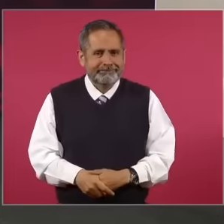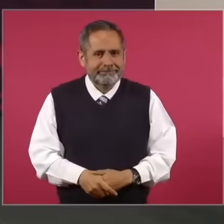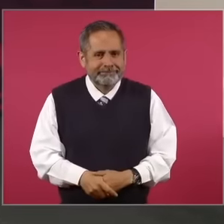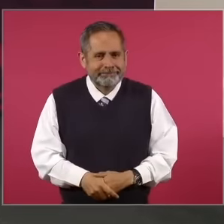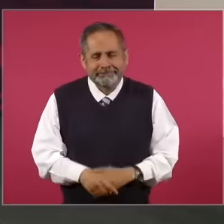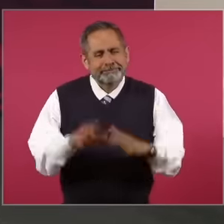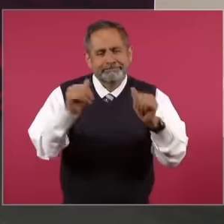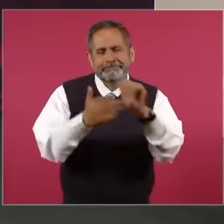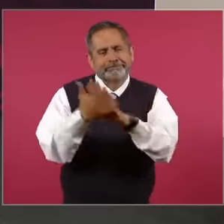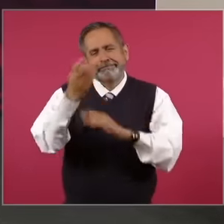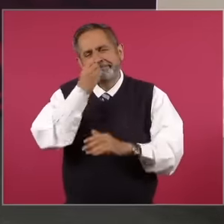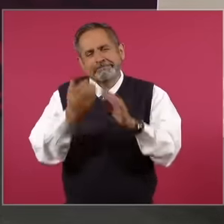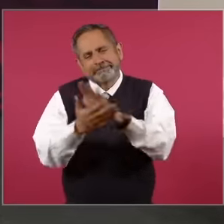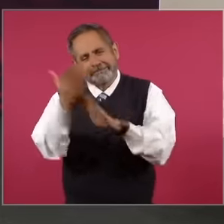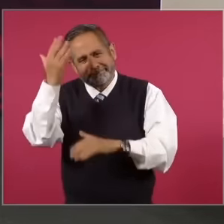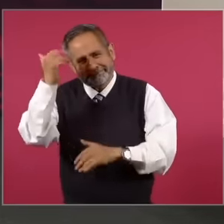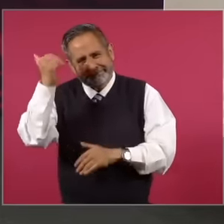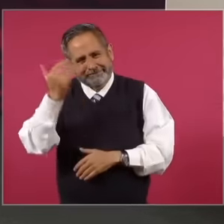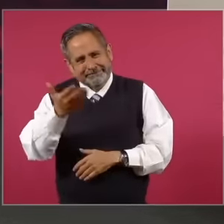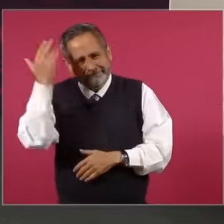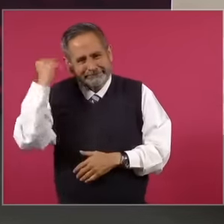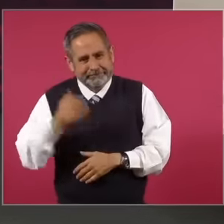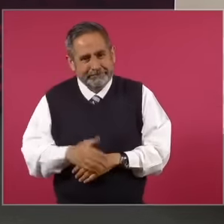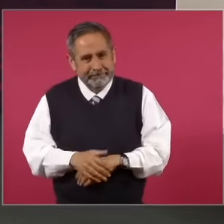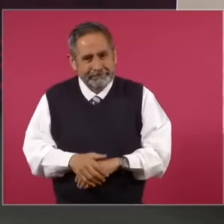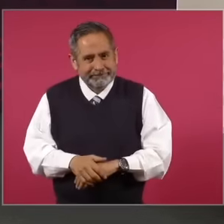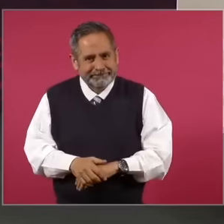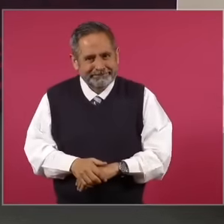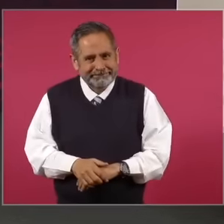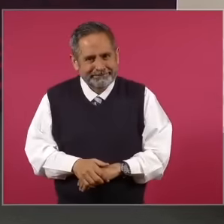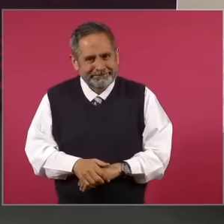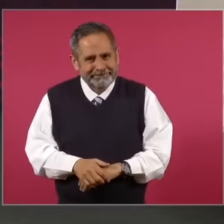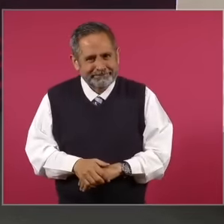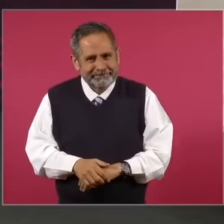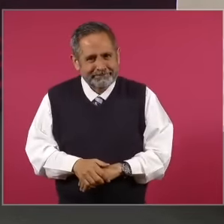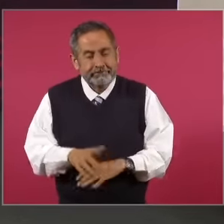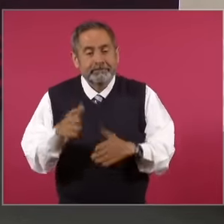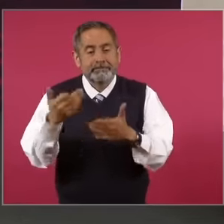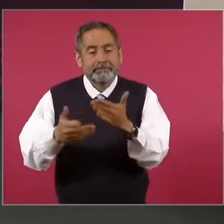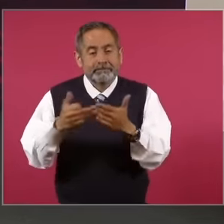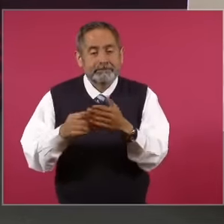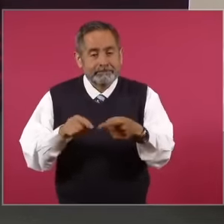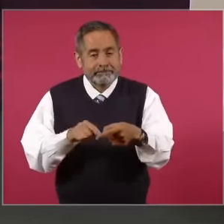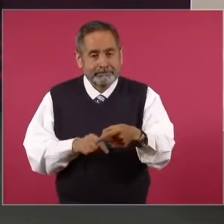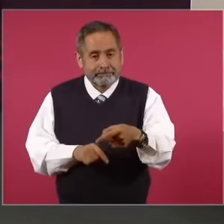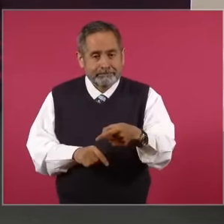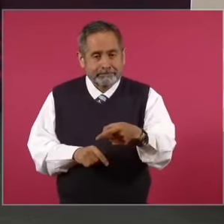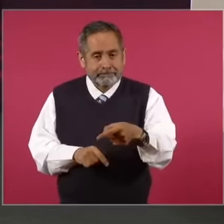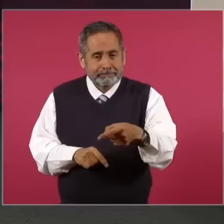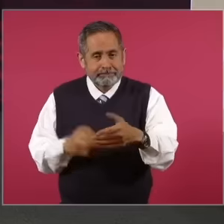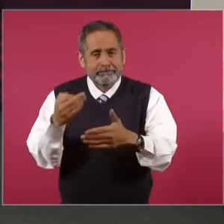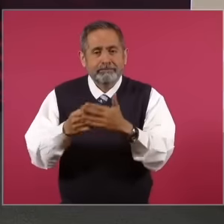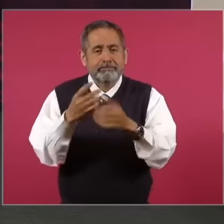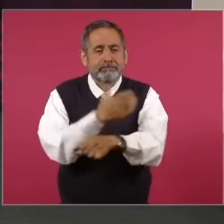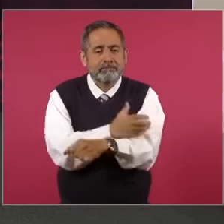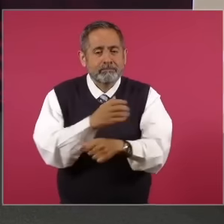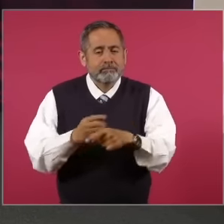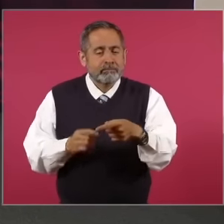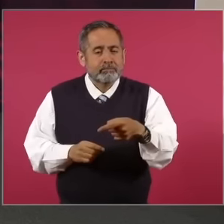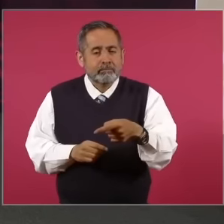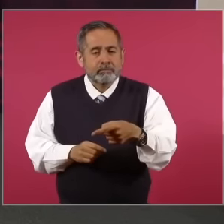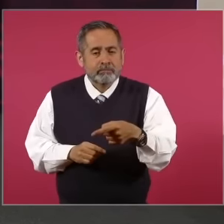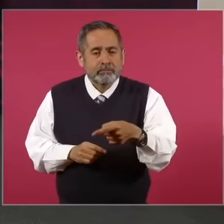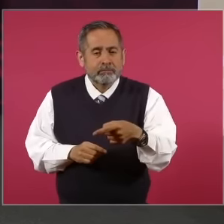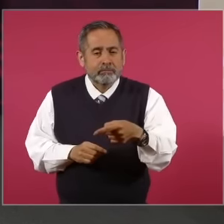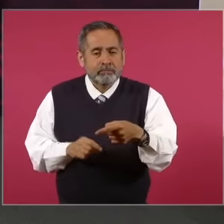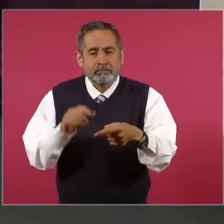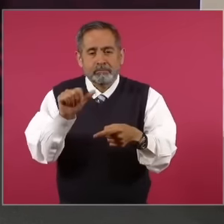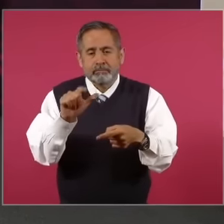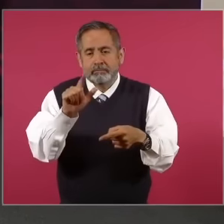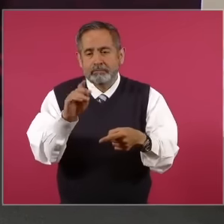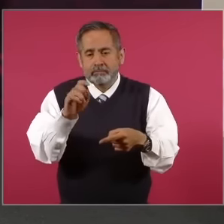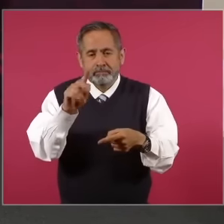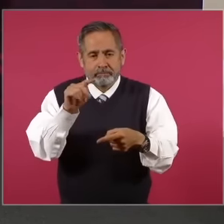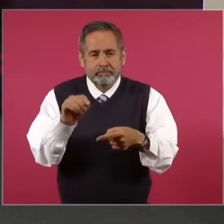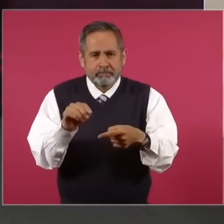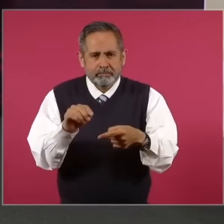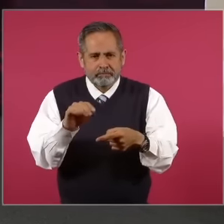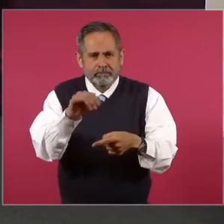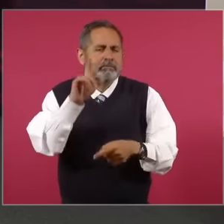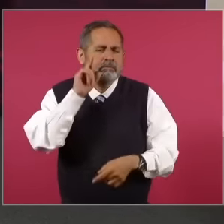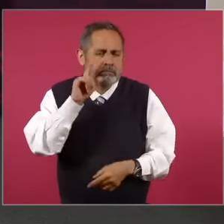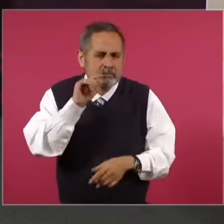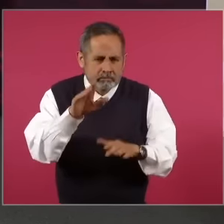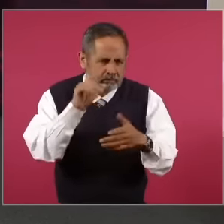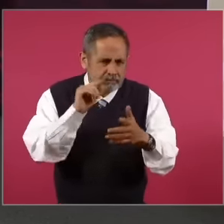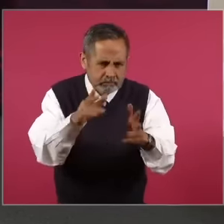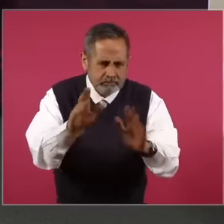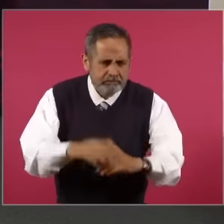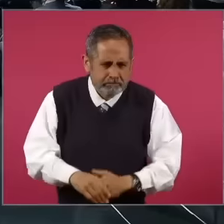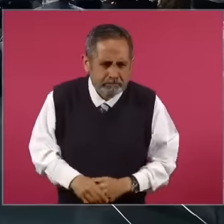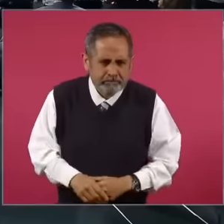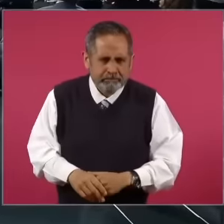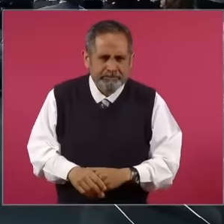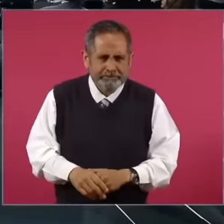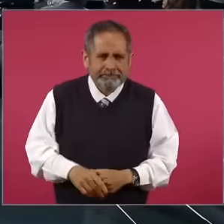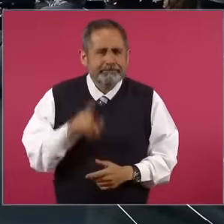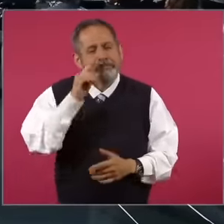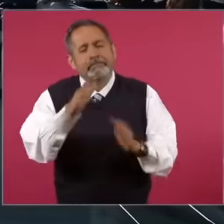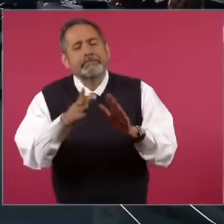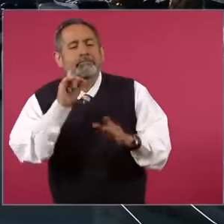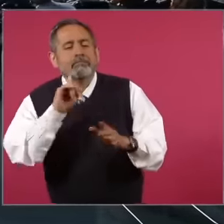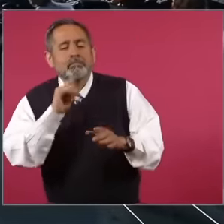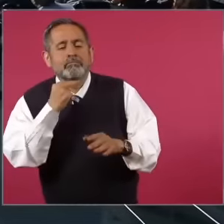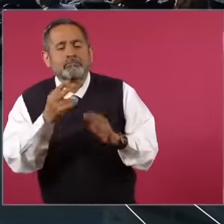Oh I'm left I'm left with a partner is Alberto Yes tomorrow we don't have to have breakfast